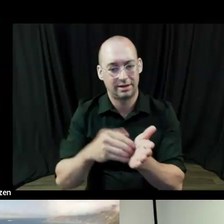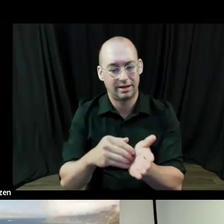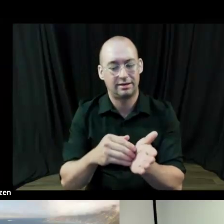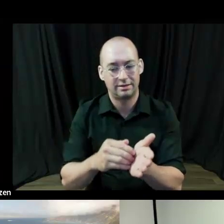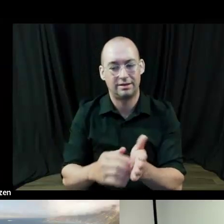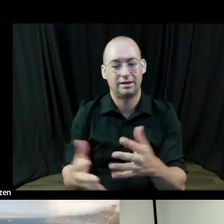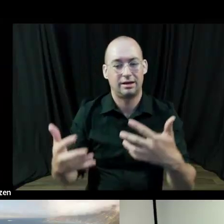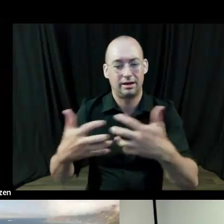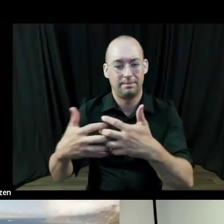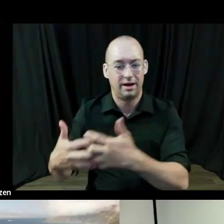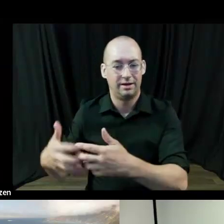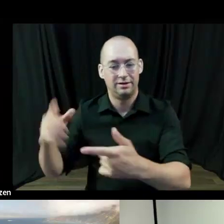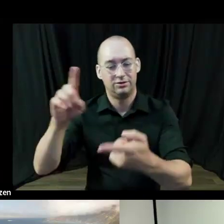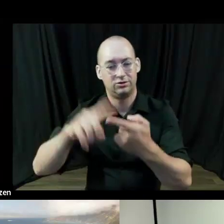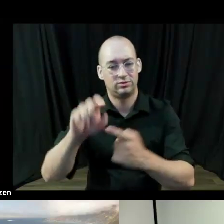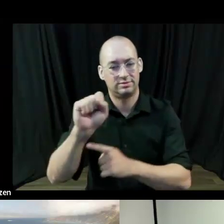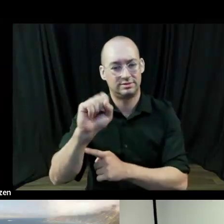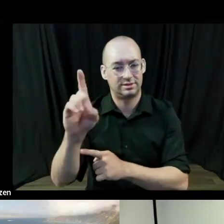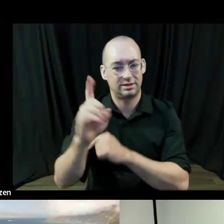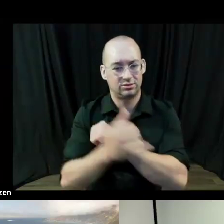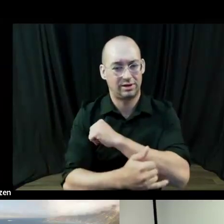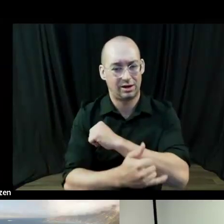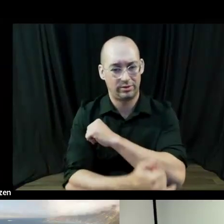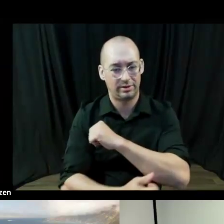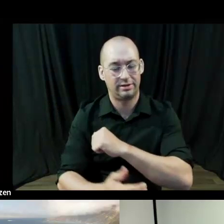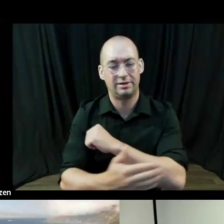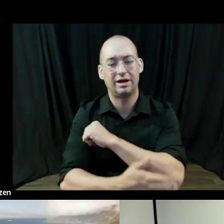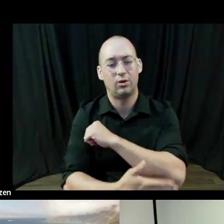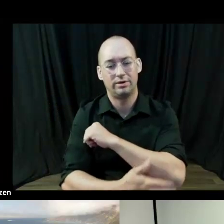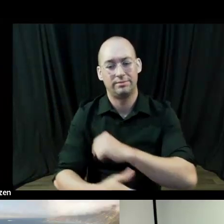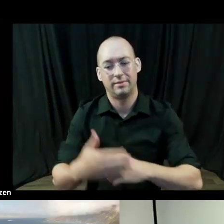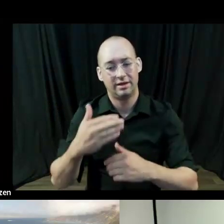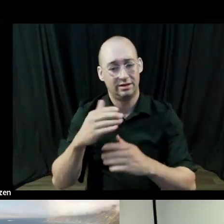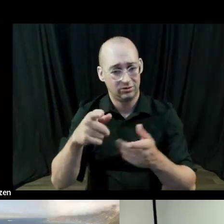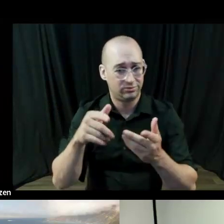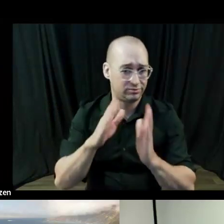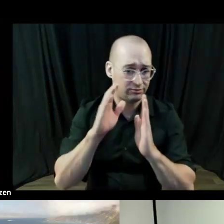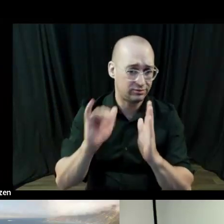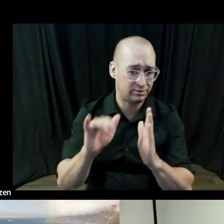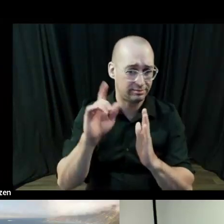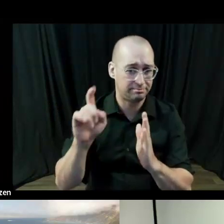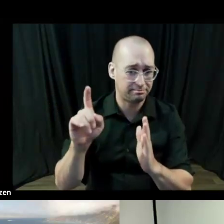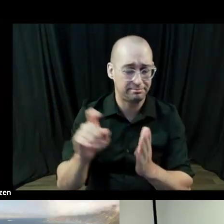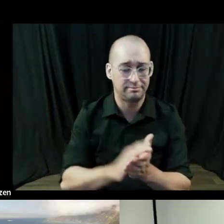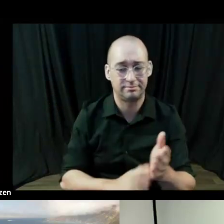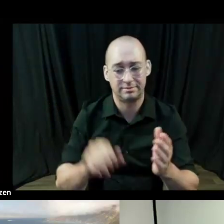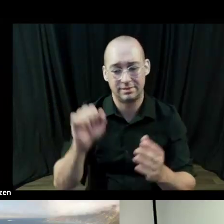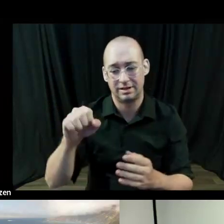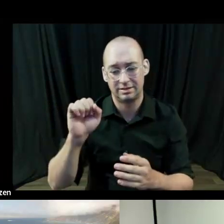to San Diego County. Can you please address that. Yeah. So like, I said, don't want to get too much